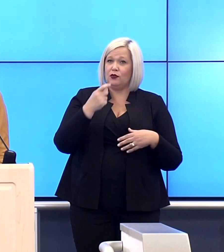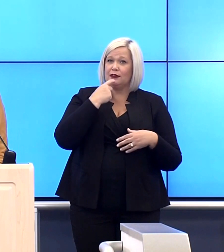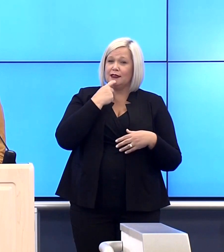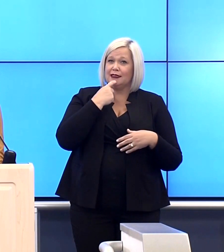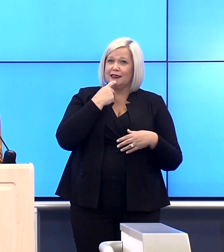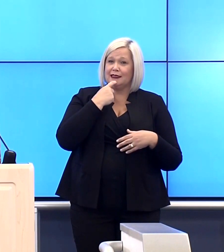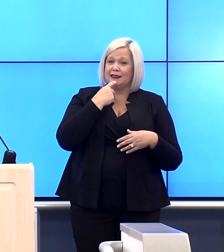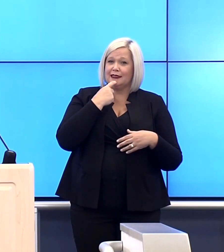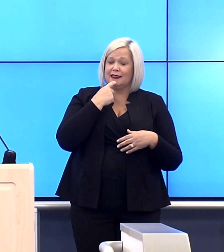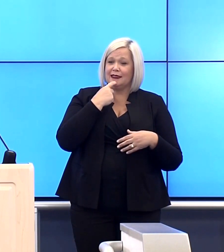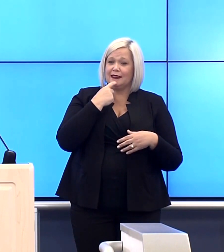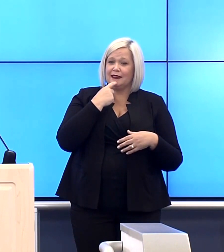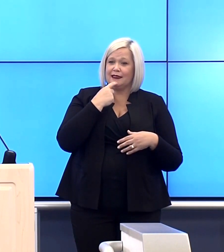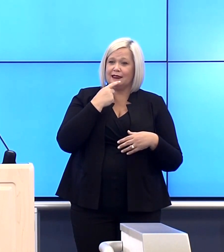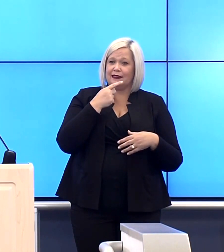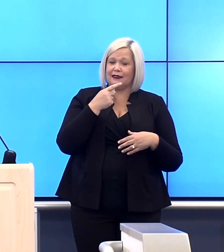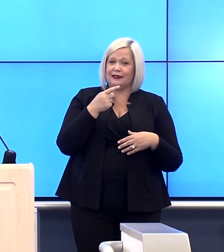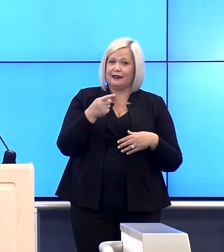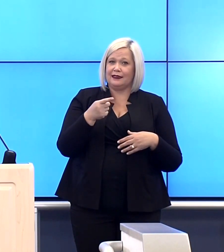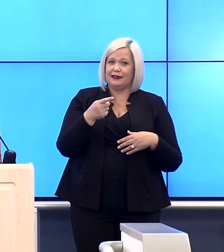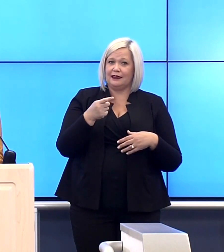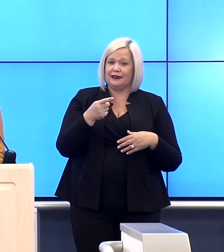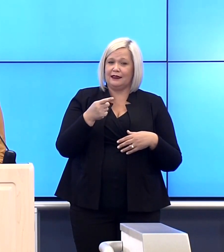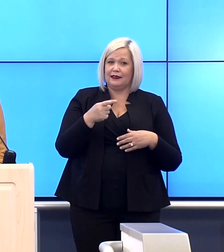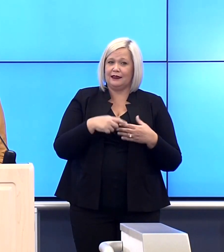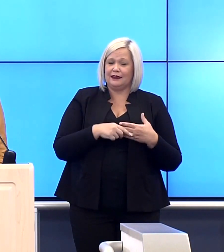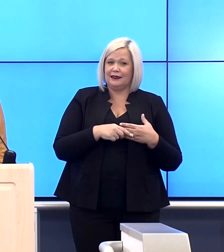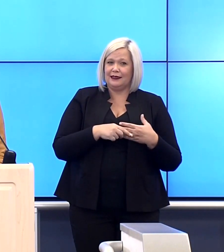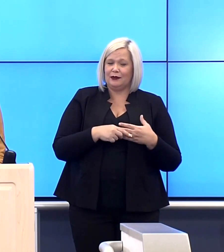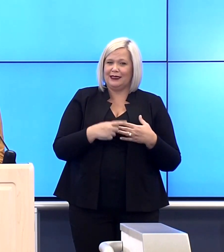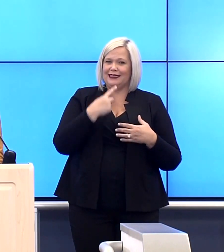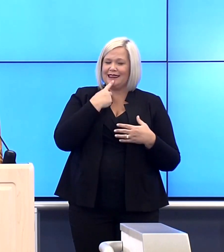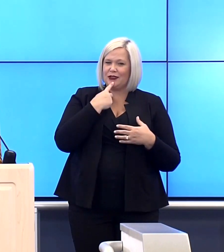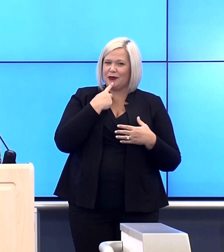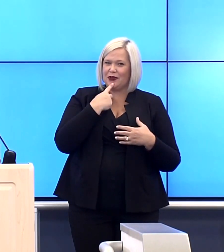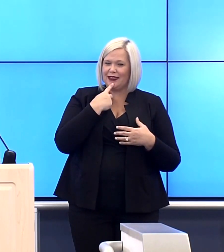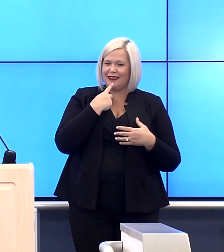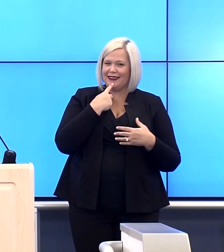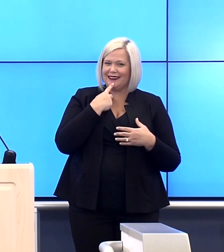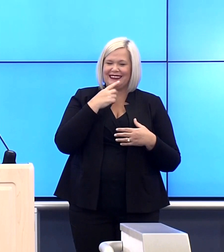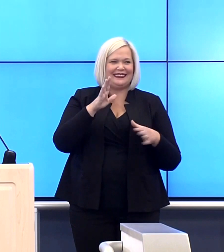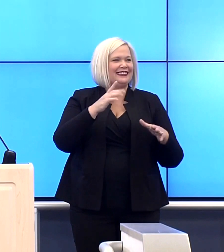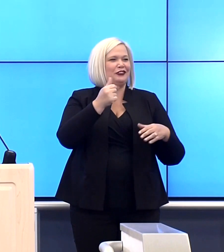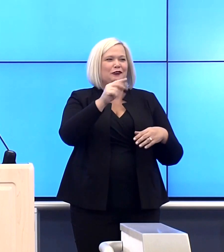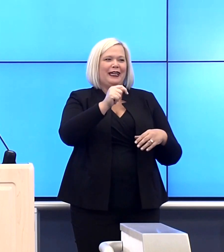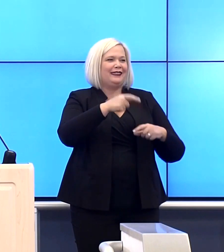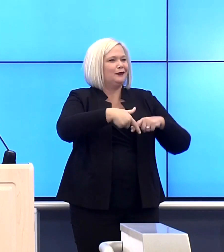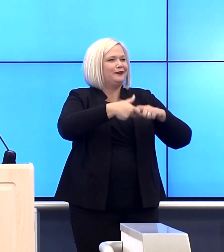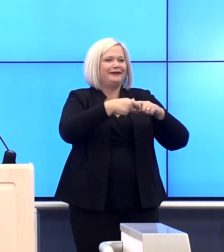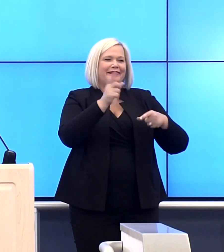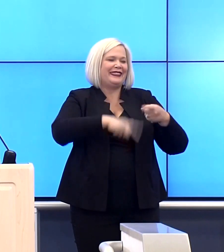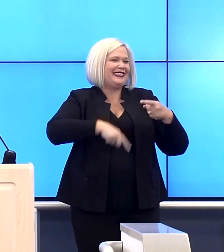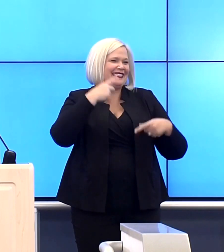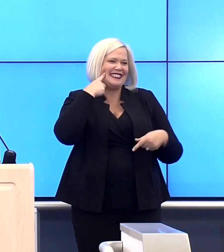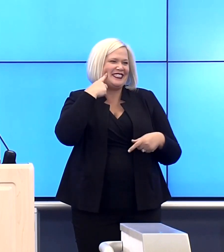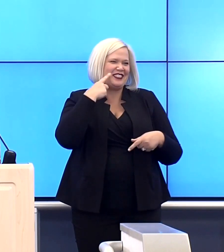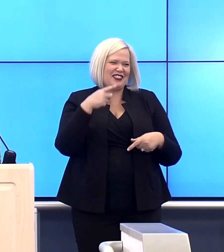SO WHILE YOU WERE SPEAKING -- RELEASED A STATEMENT EXPRESSING RELEASED A STATEMENT EXPRESSING DISAPPOINTMENT -- DISAPPOINTMENT -- [ AUDIO NOT UNDERSTANDABLE ]